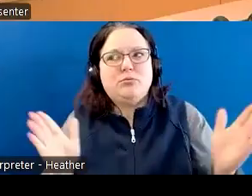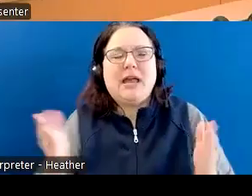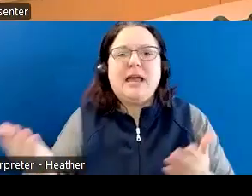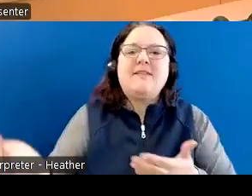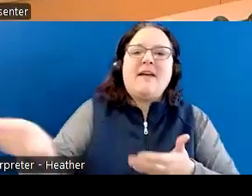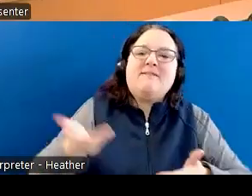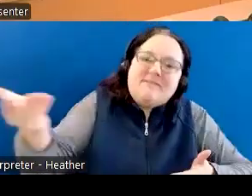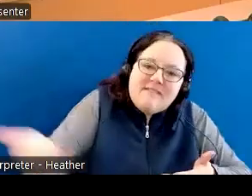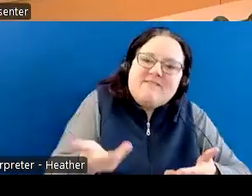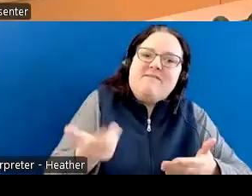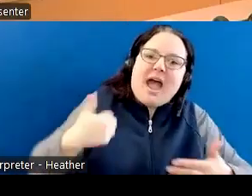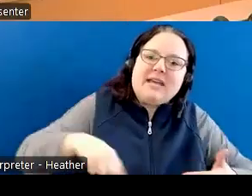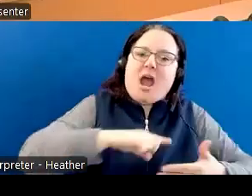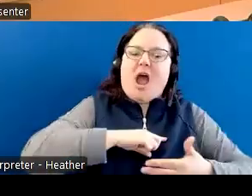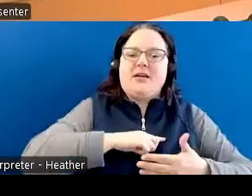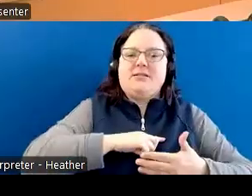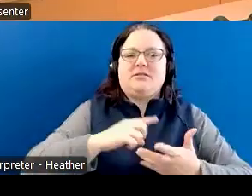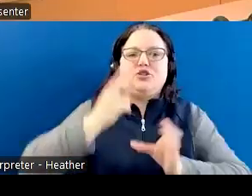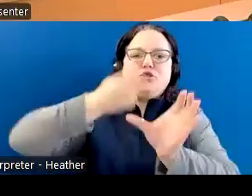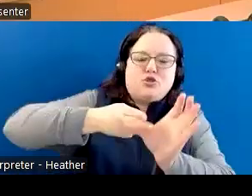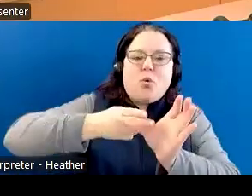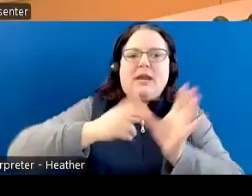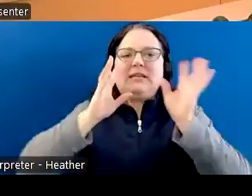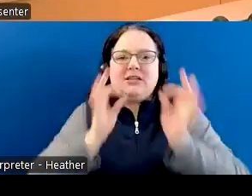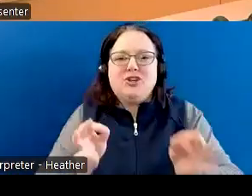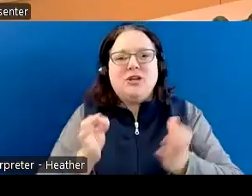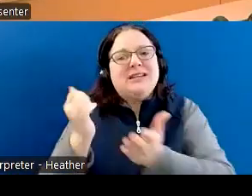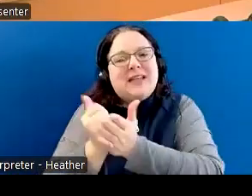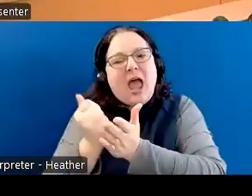to have us kind of speak on what our families, but also to give the families opportunities to come in